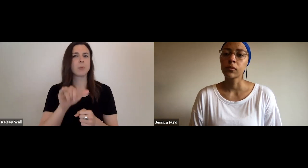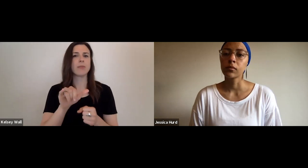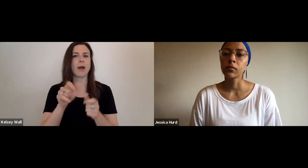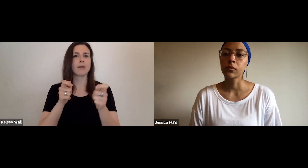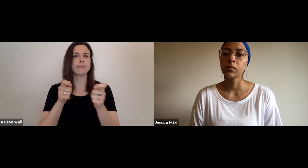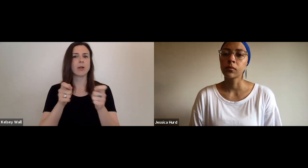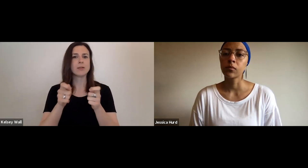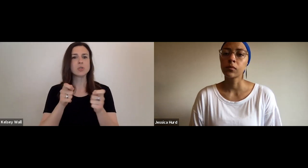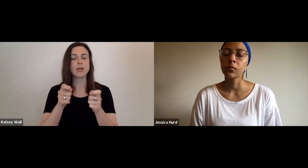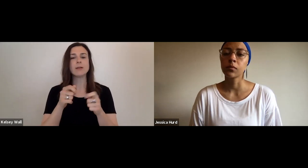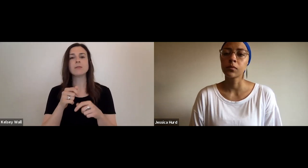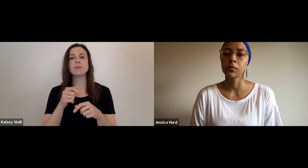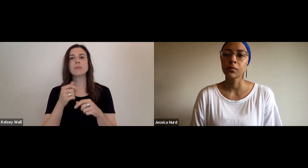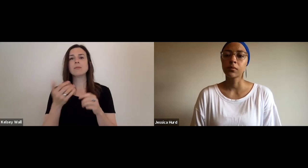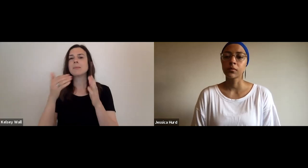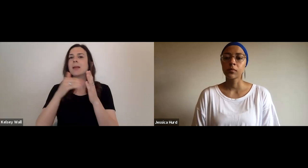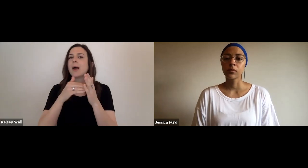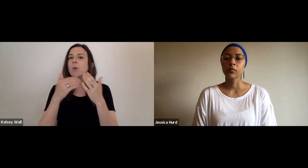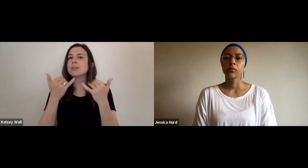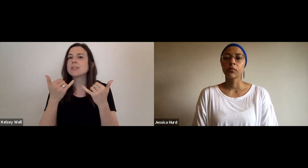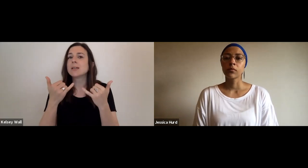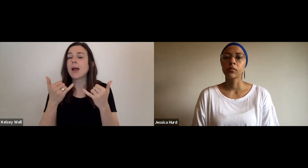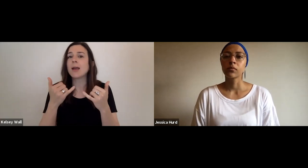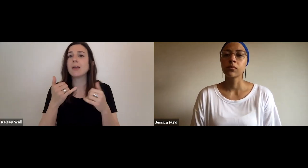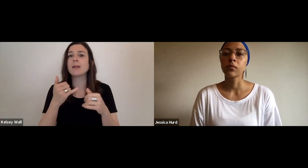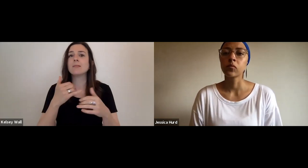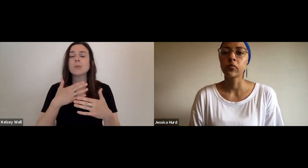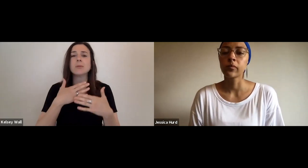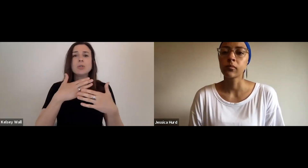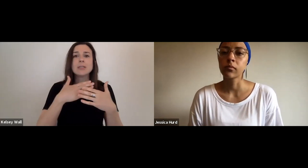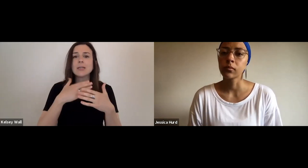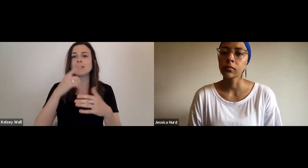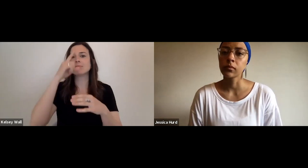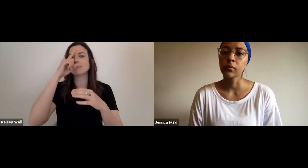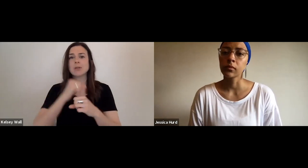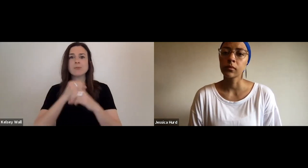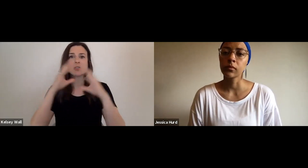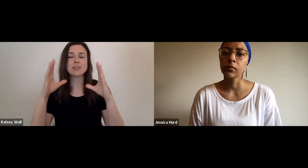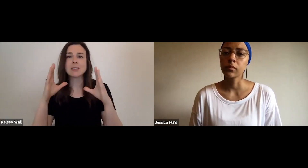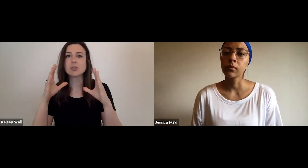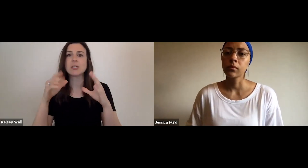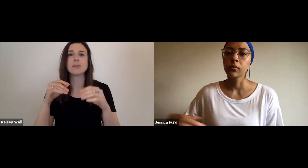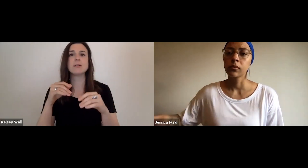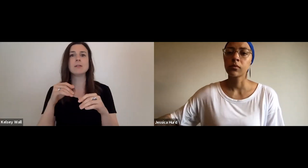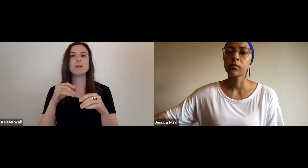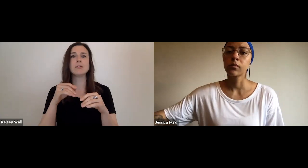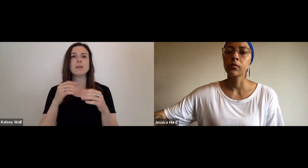and how that can help support you to take that moment, to take that pause, to get yourself centered and to take control and manage.